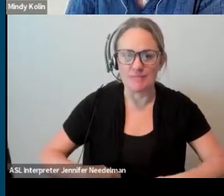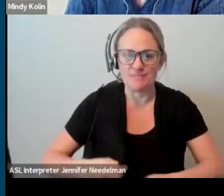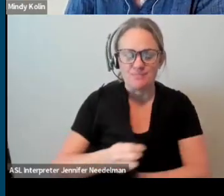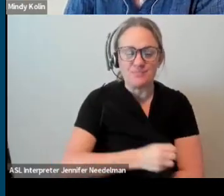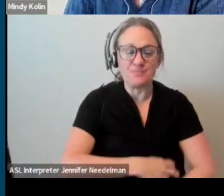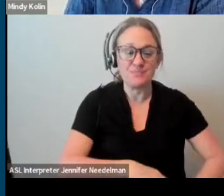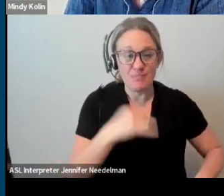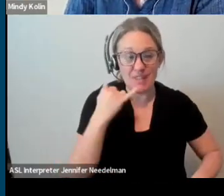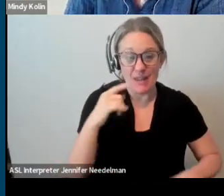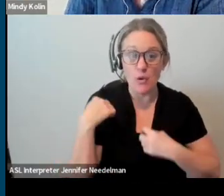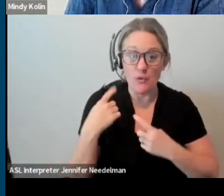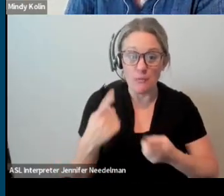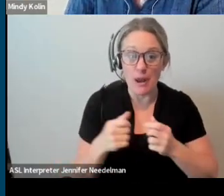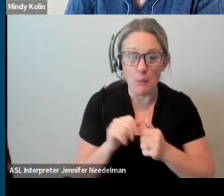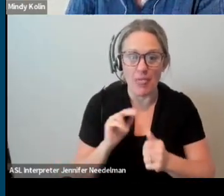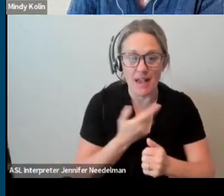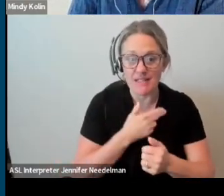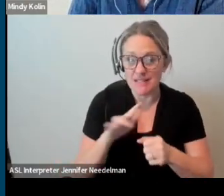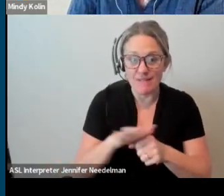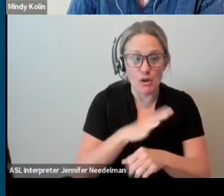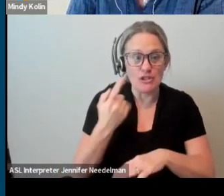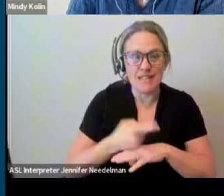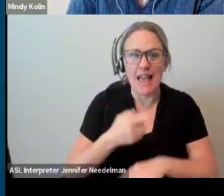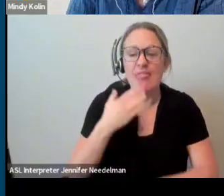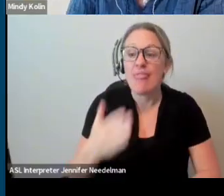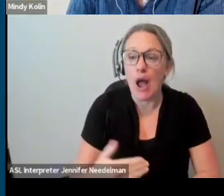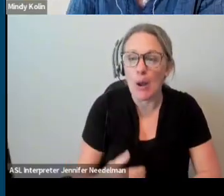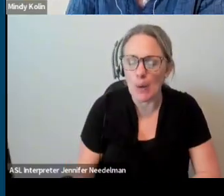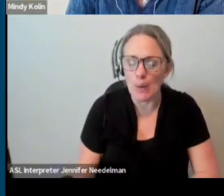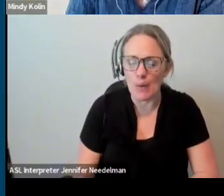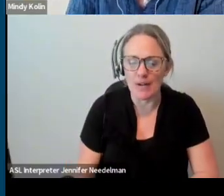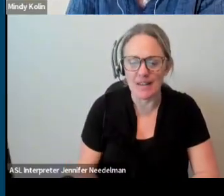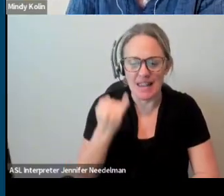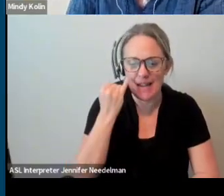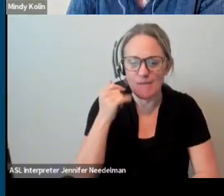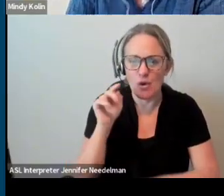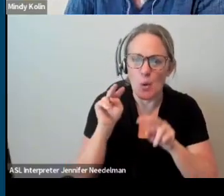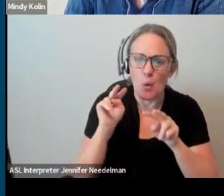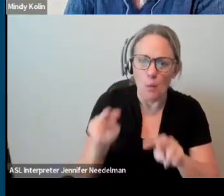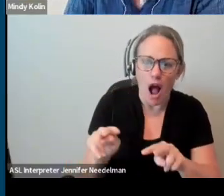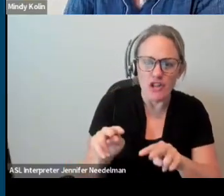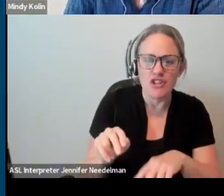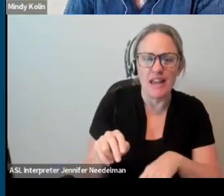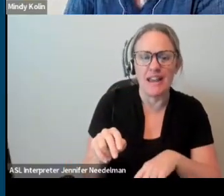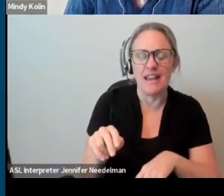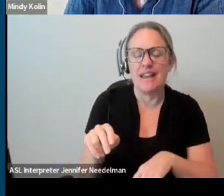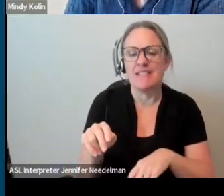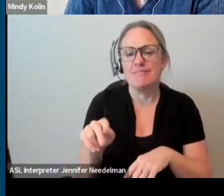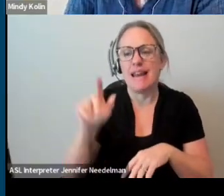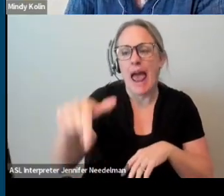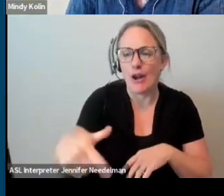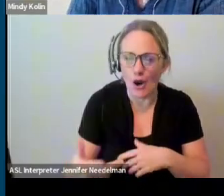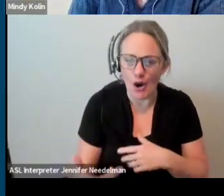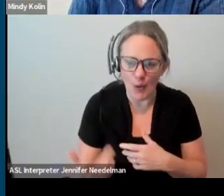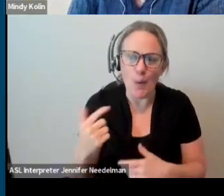with us the entire day, thank you. If you're watching this on replay, we know you'll get a lot